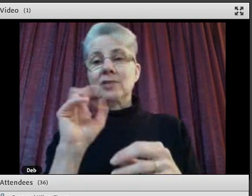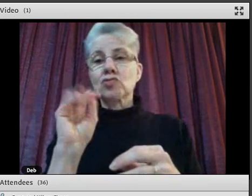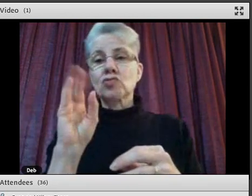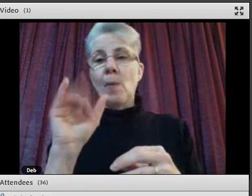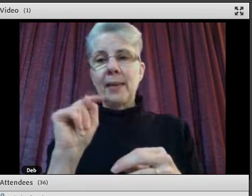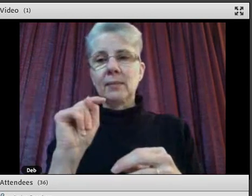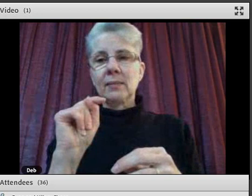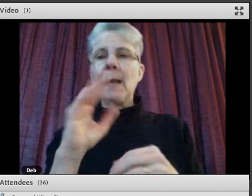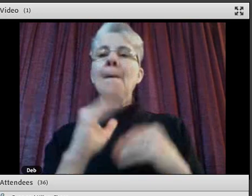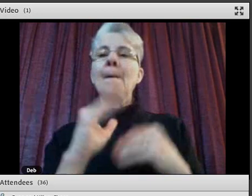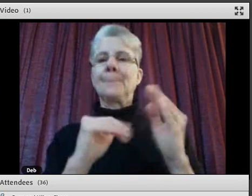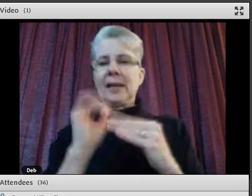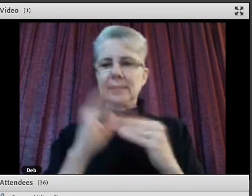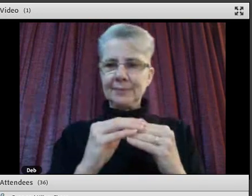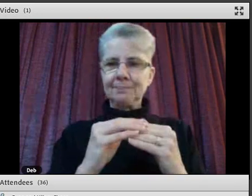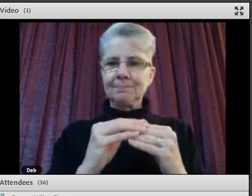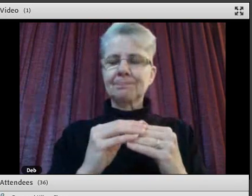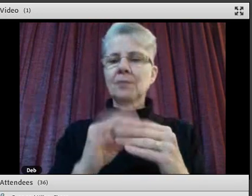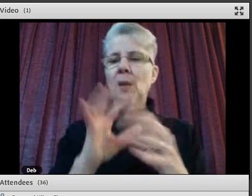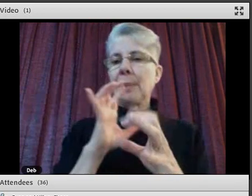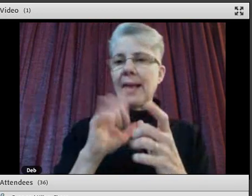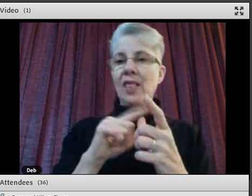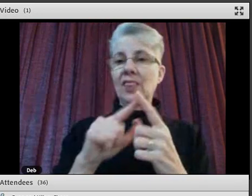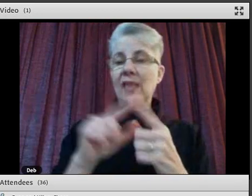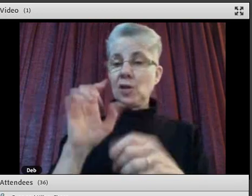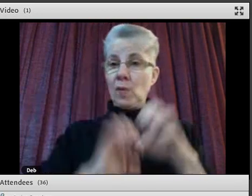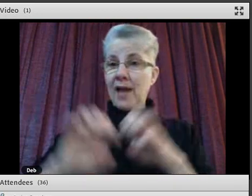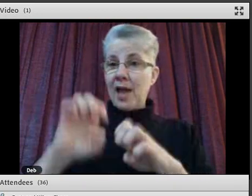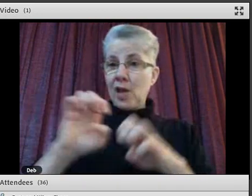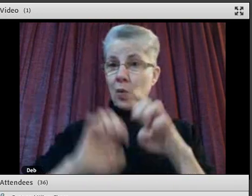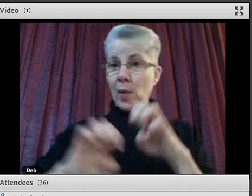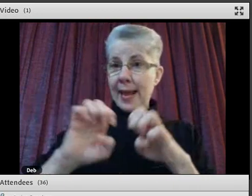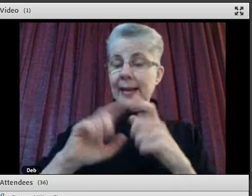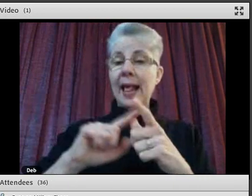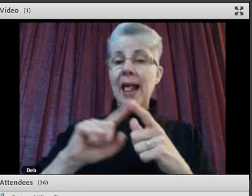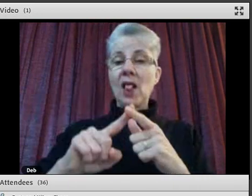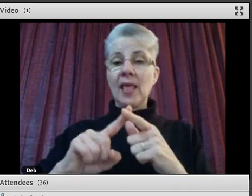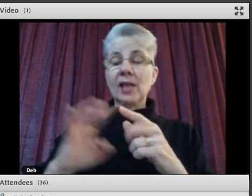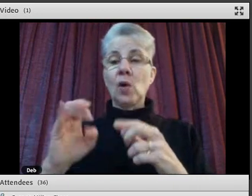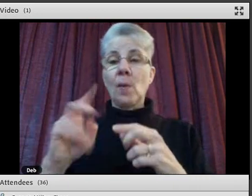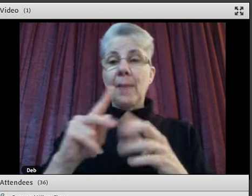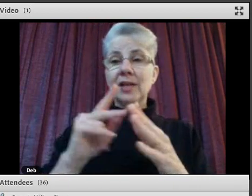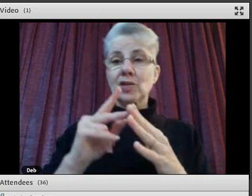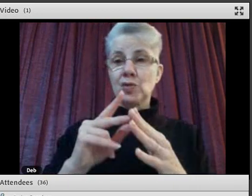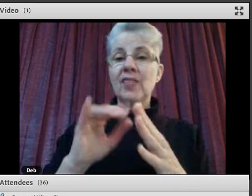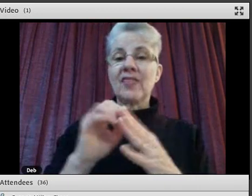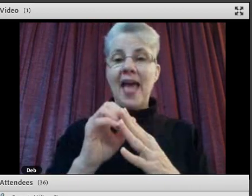You build it, you play it, and then you evaluate it. And then, getting back into that iterative design,